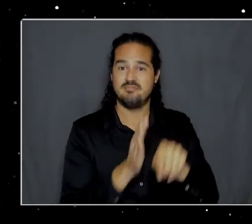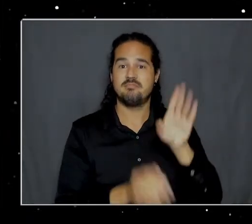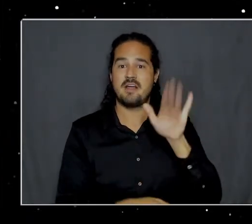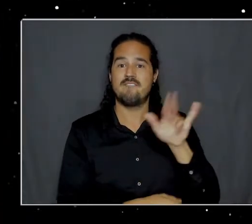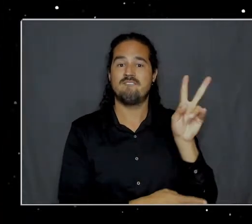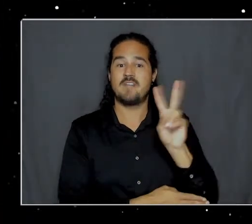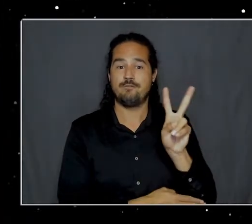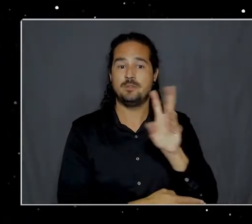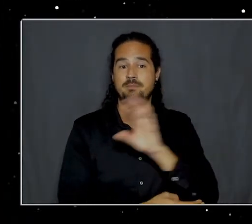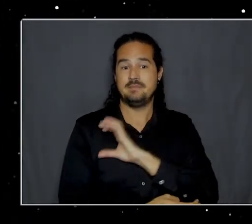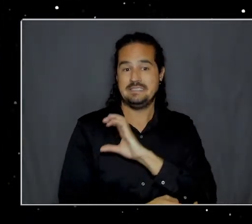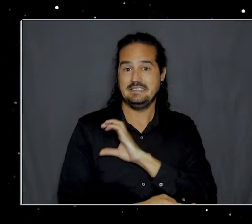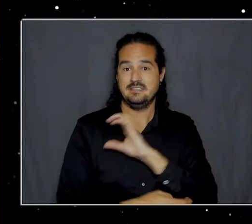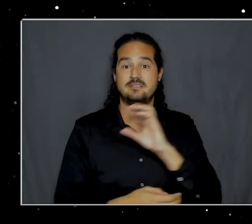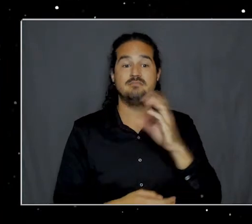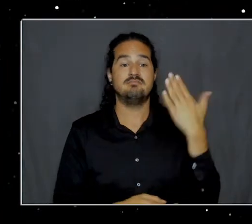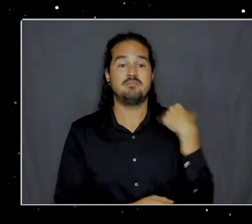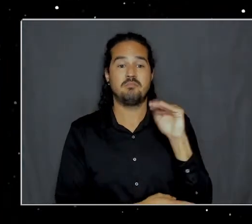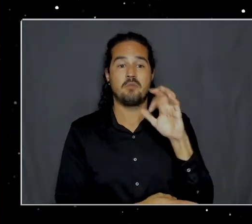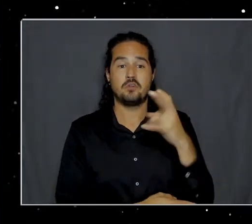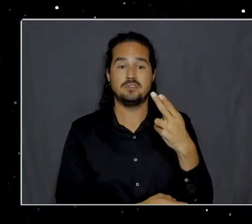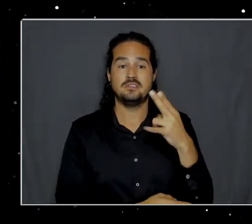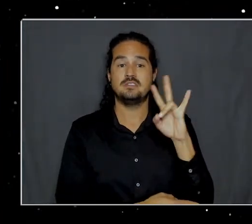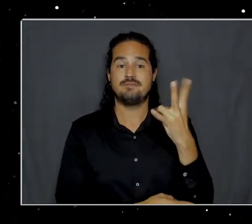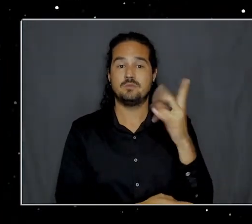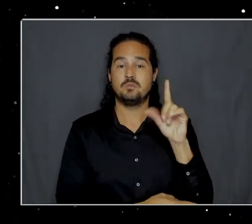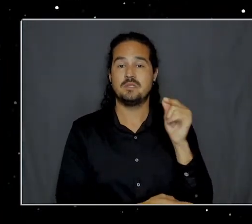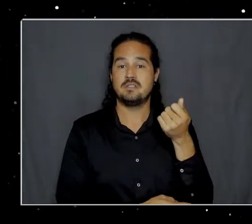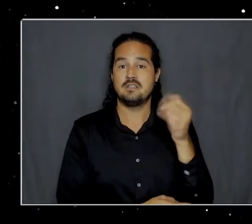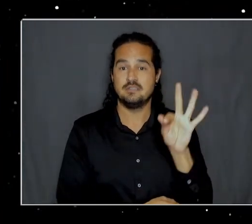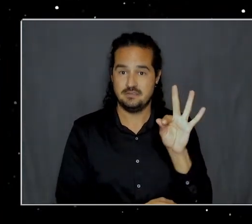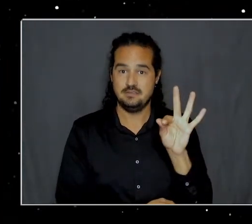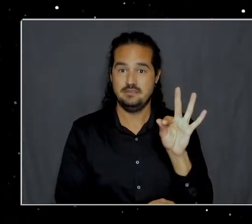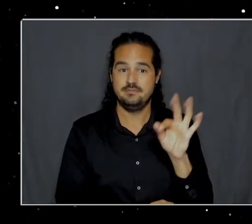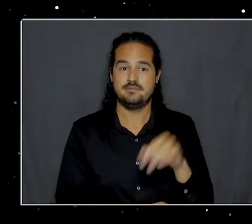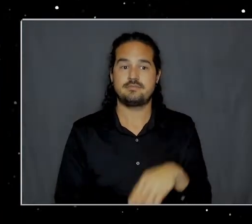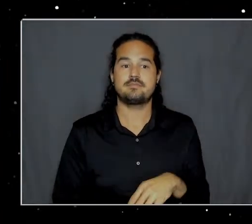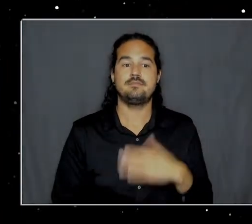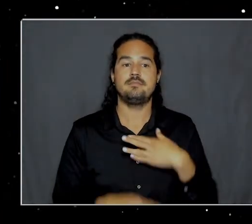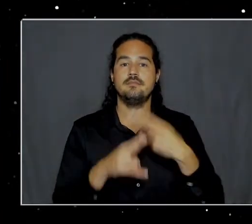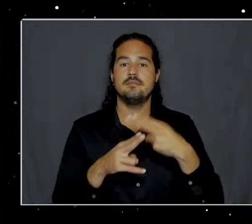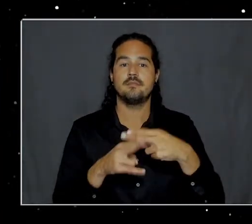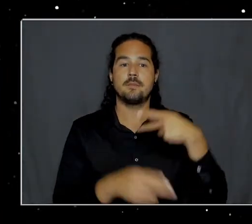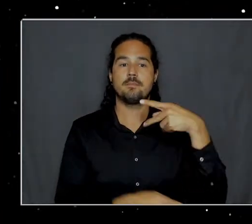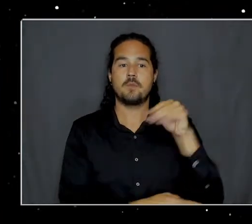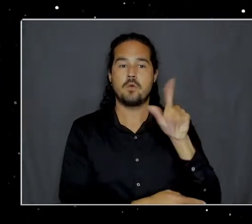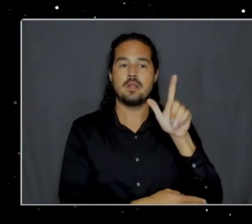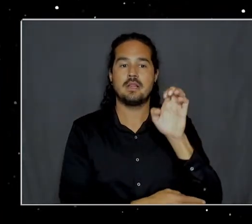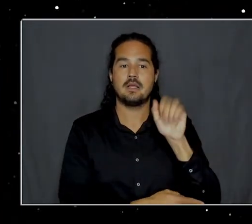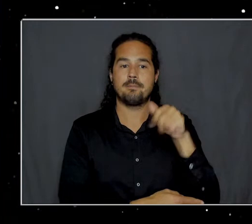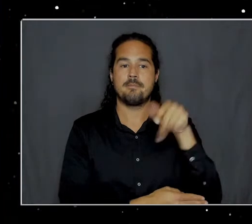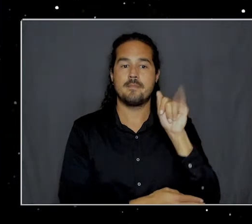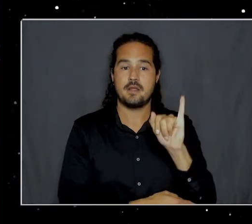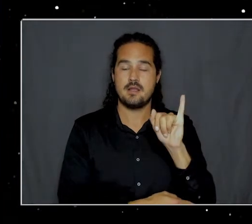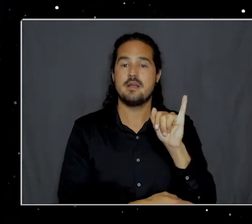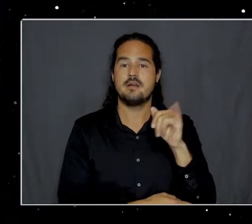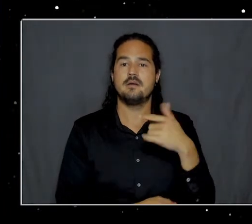WATER IT DOWN. KATRINA JOHNSON: GOOD MORNING. MY NAME IS KATRINA JOHNSON.